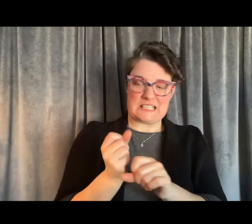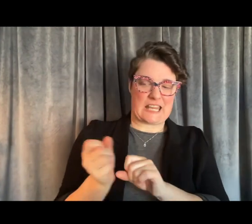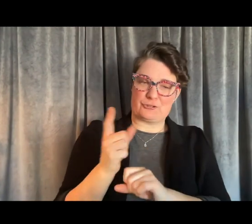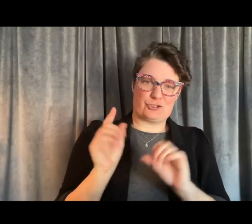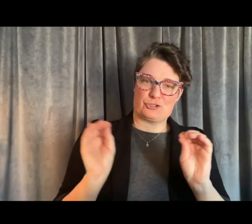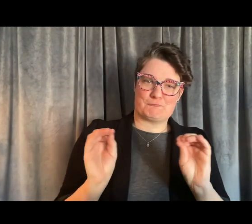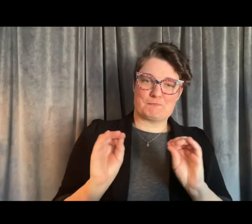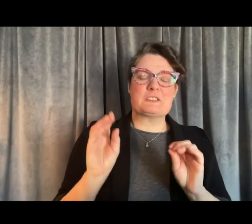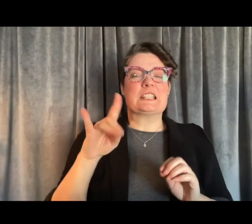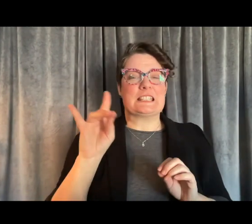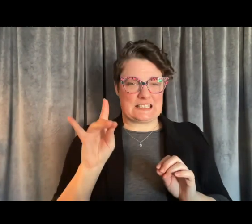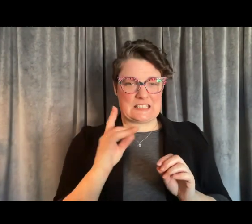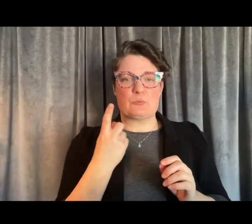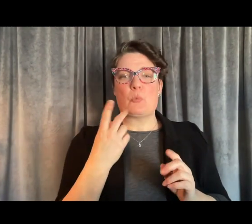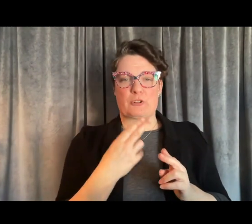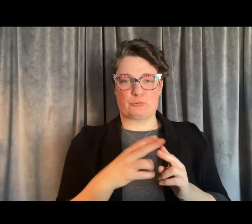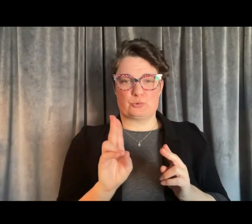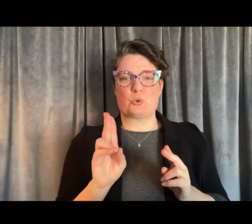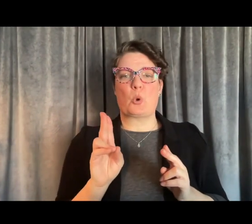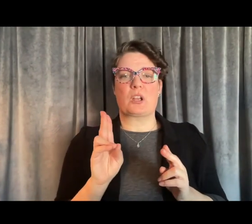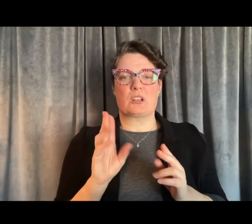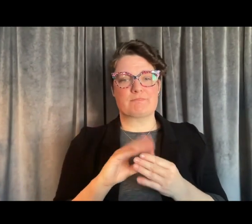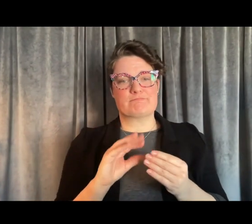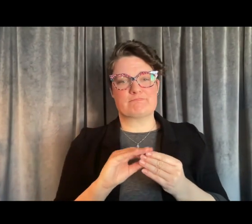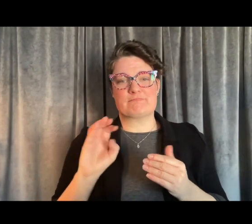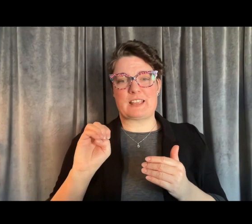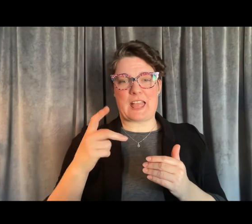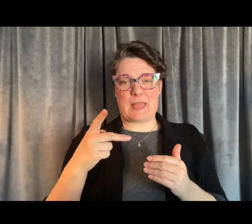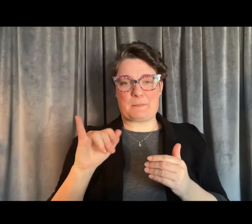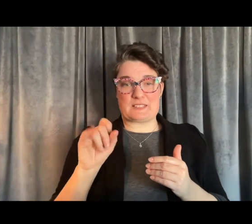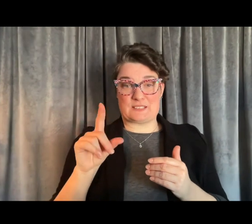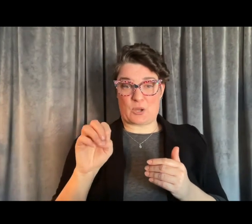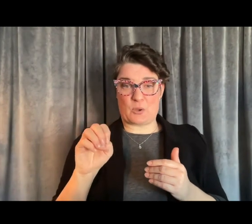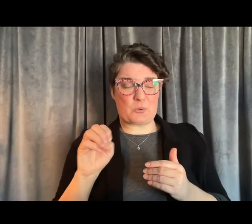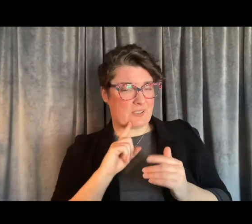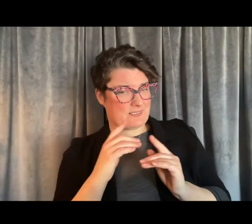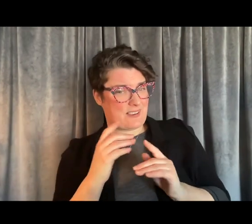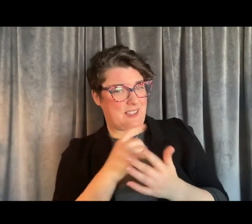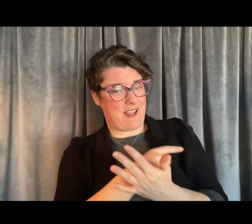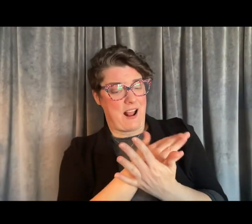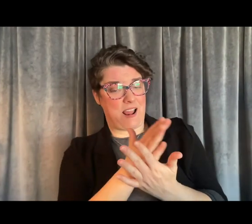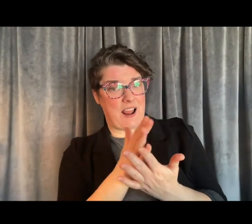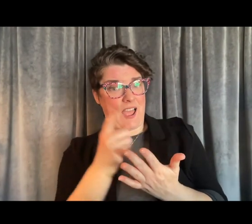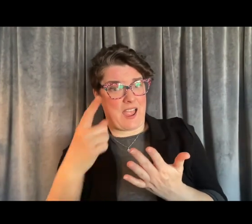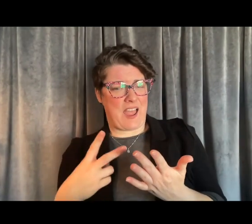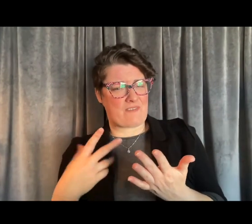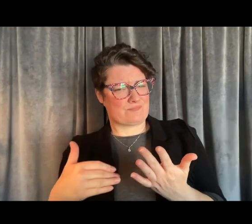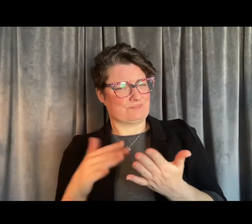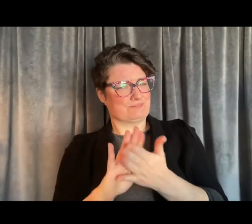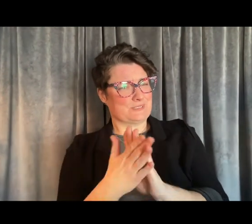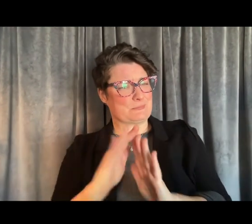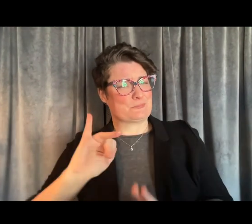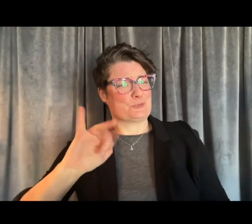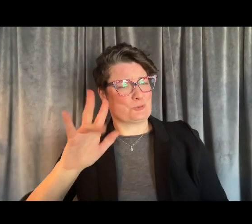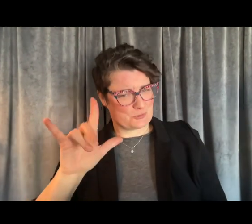And we did a little short episode about it, which gets really juicy halfway through, I think.